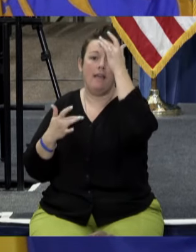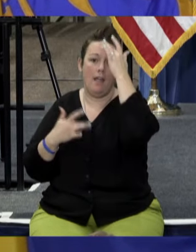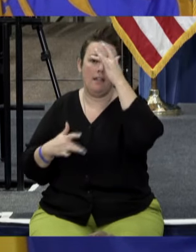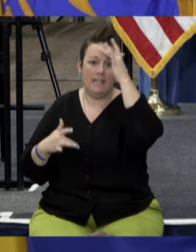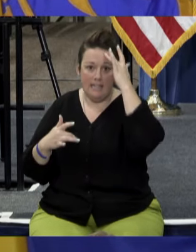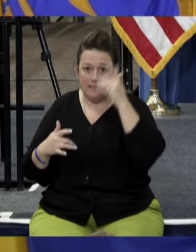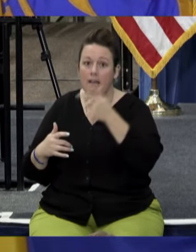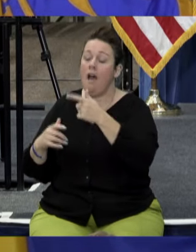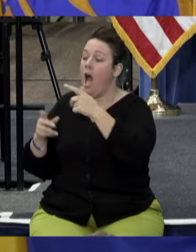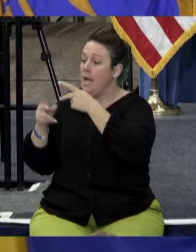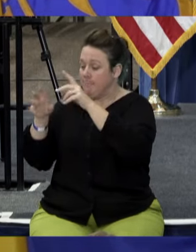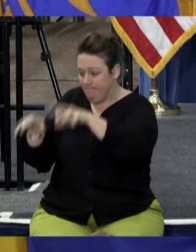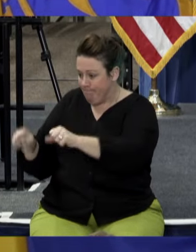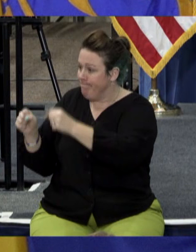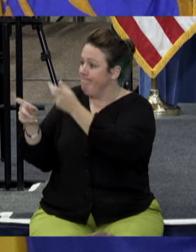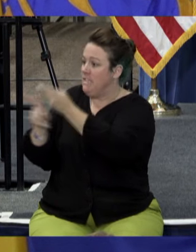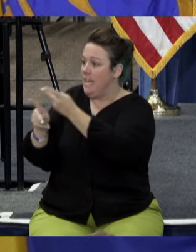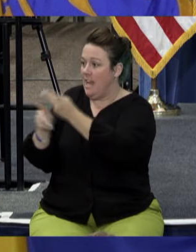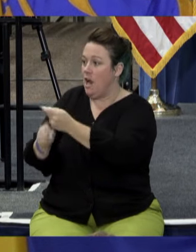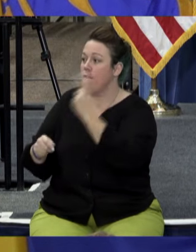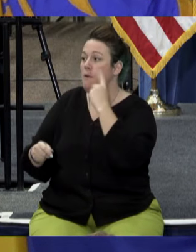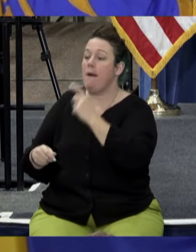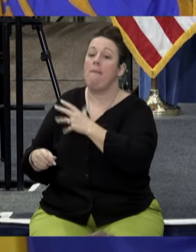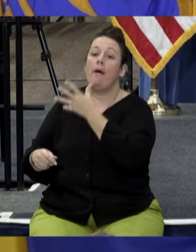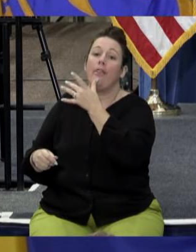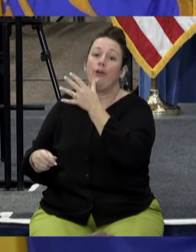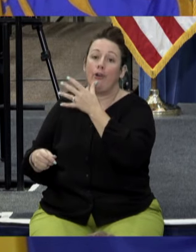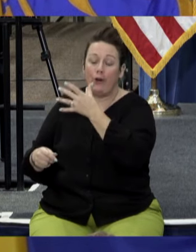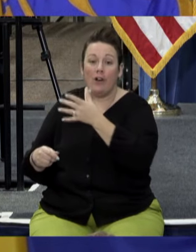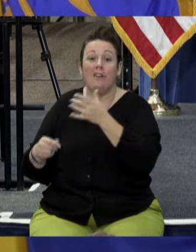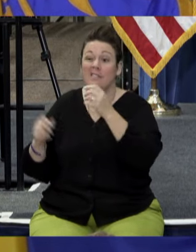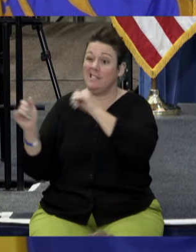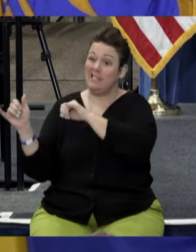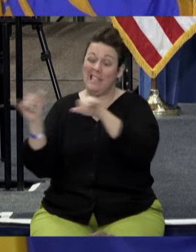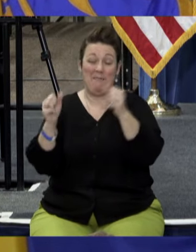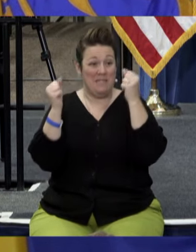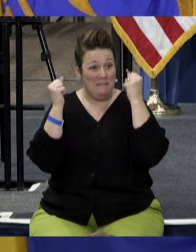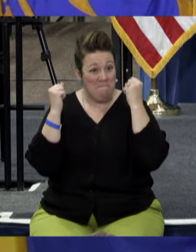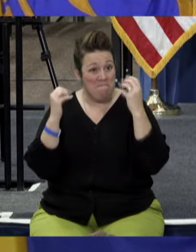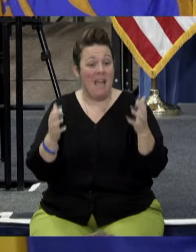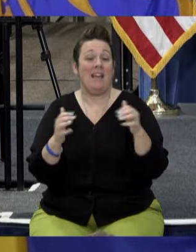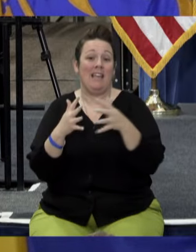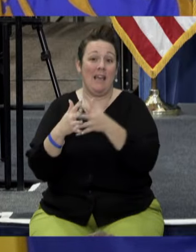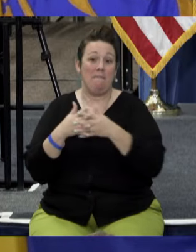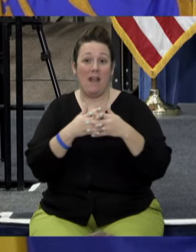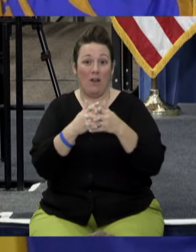family caregivers across this nation, my hands-on caregiving came about suddenly,